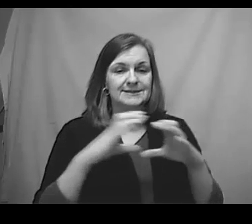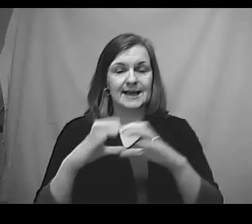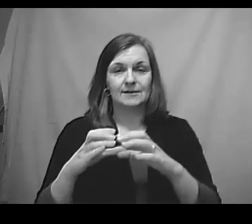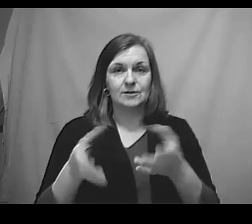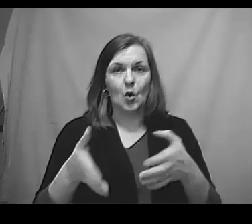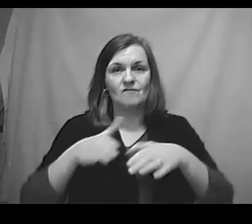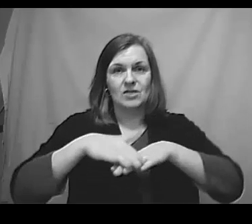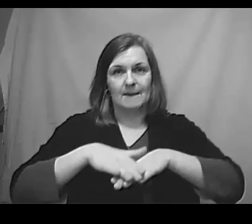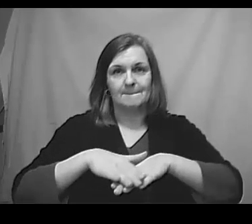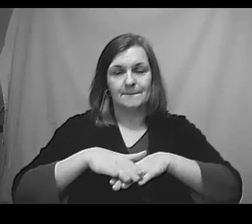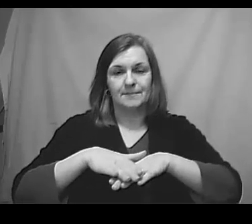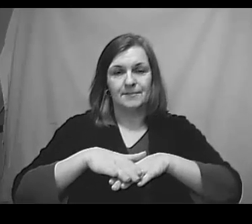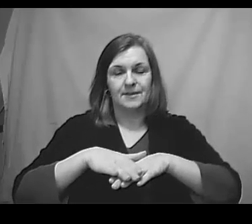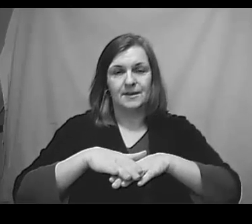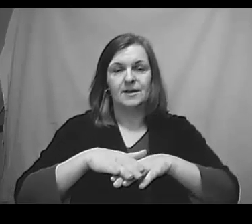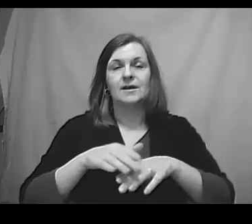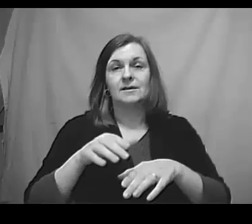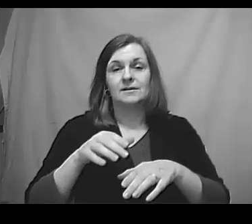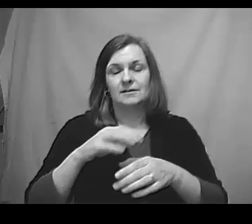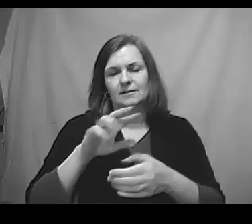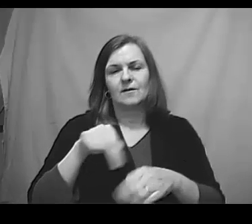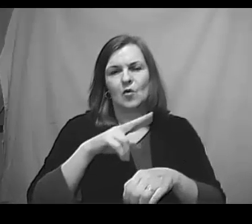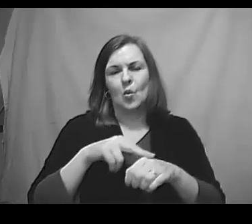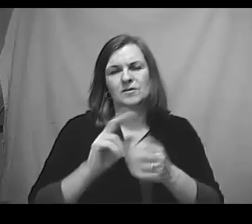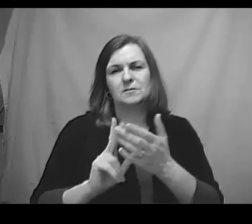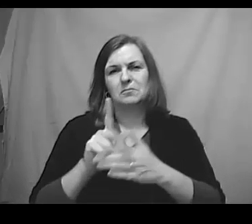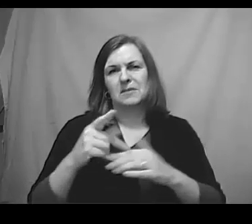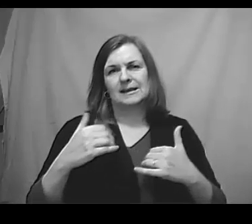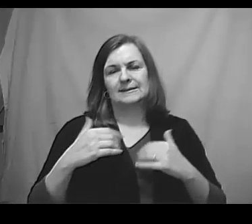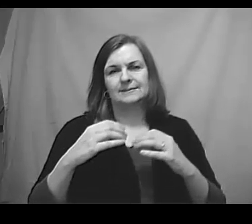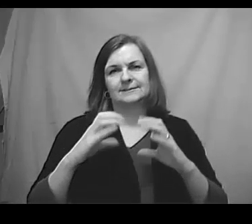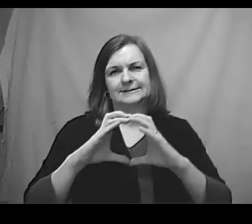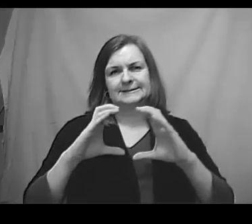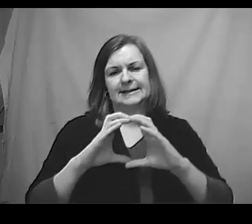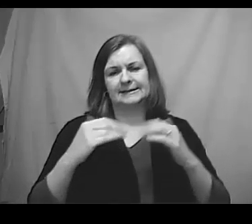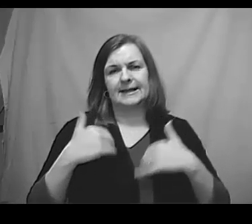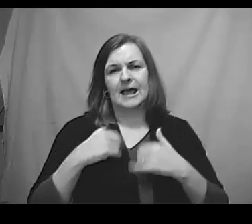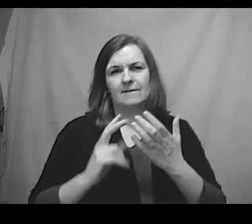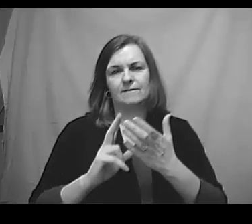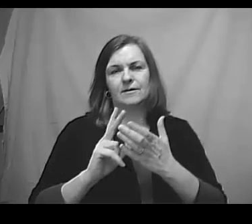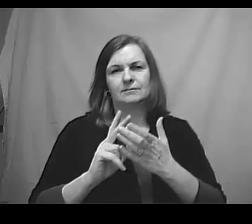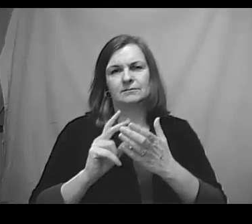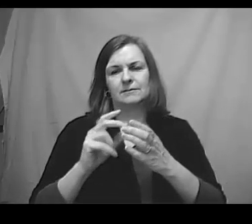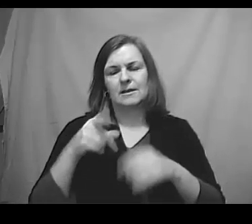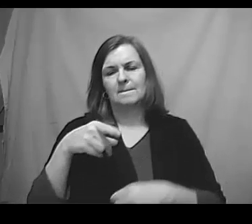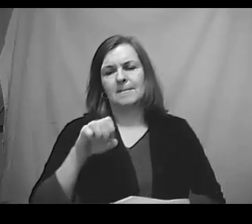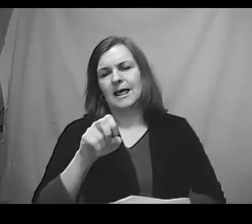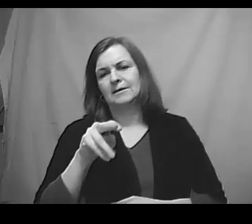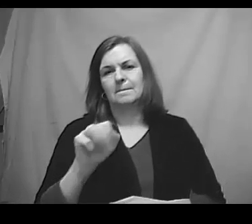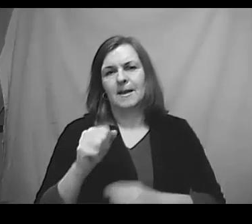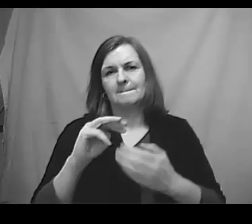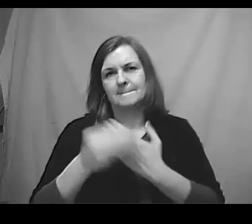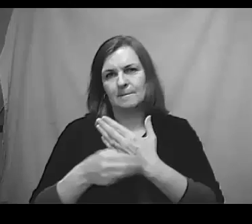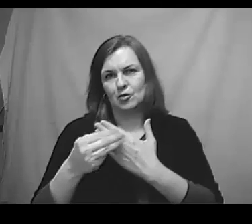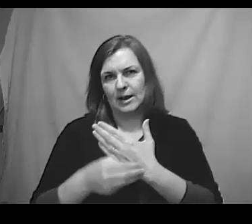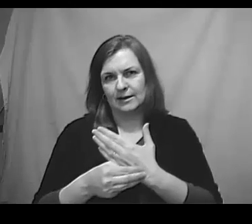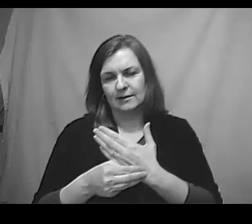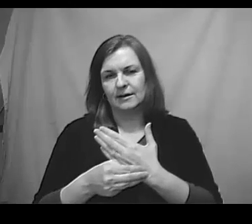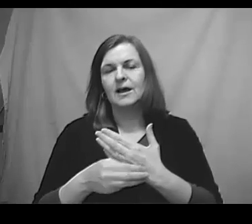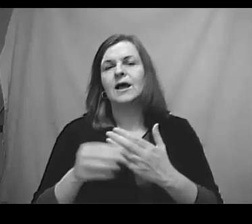exists of course in plant cells helps to regulate what comes in and out